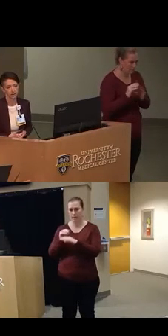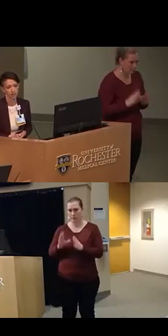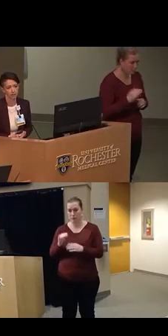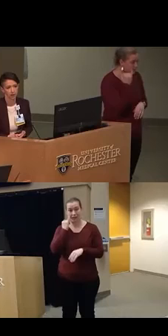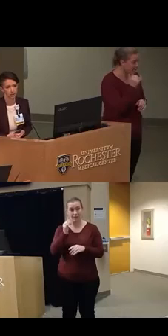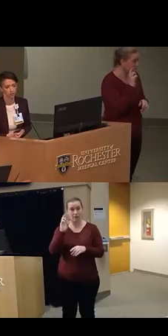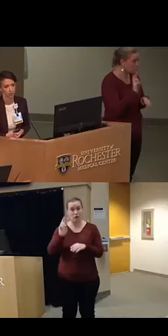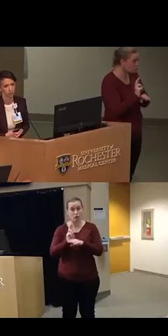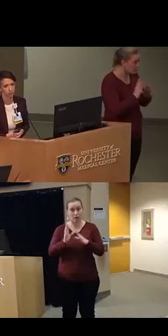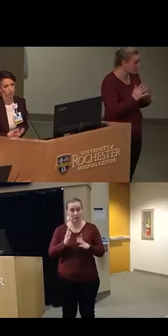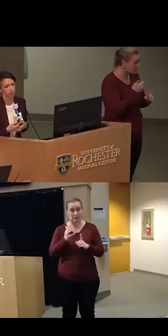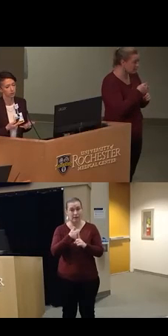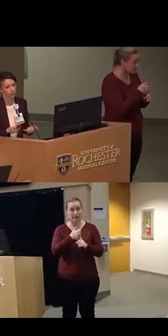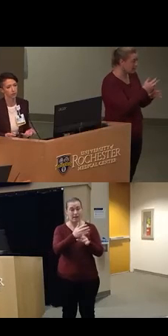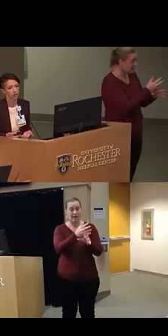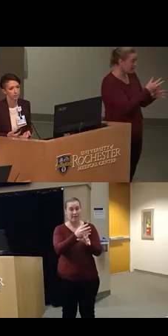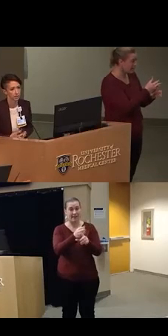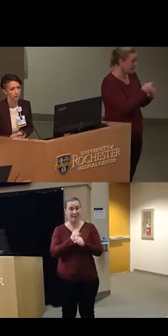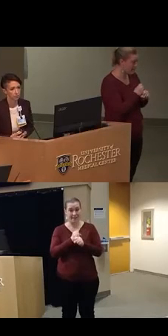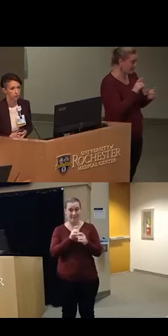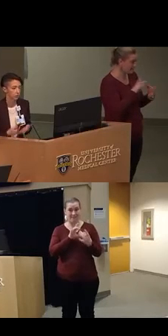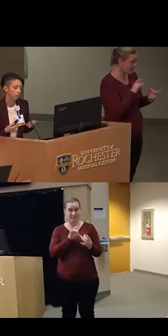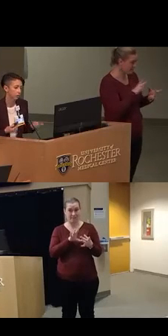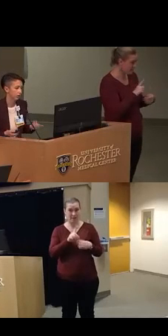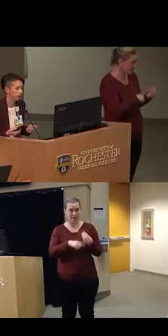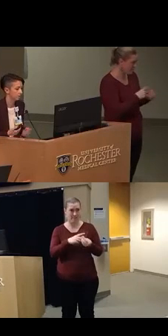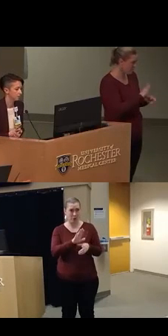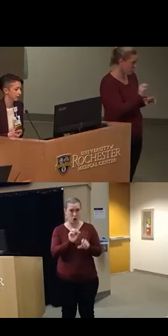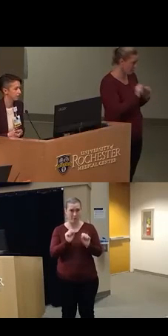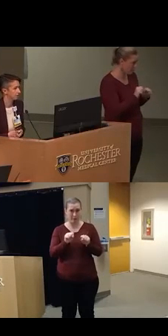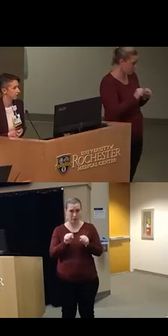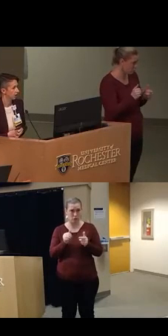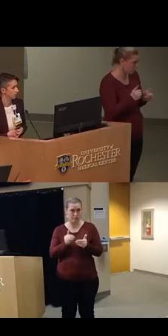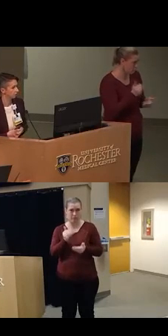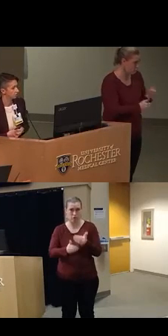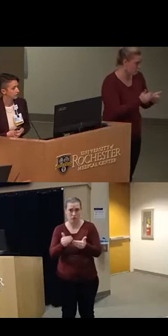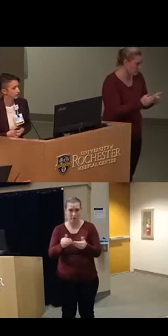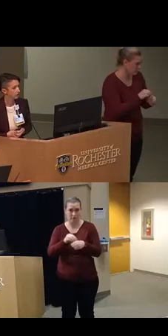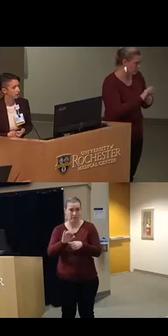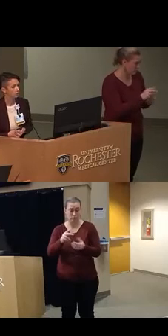their ability to progress in the program because those um can be life-changing conversations we